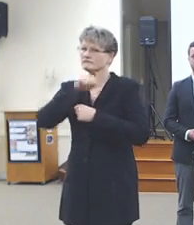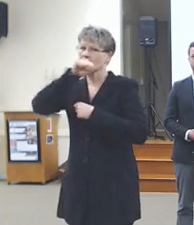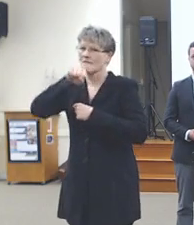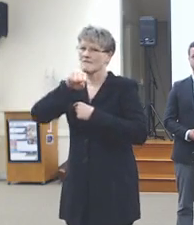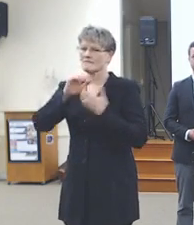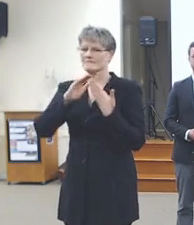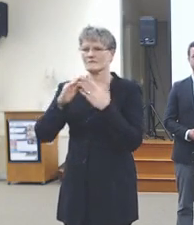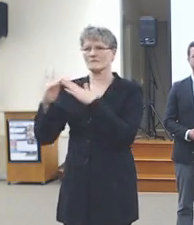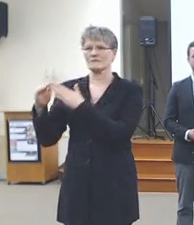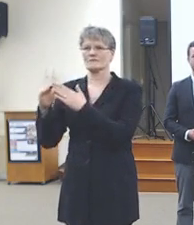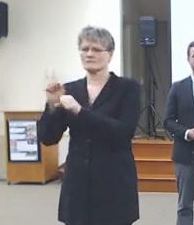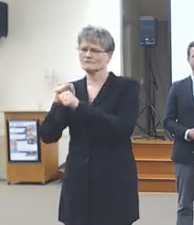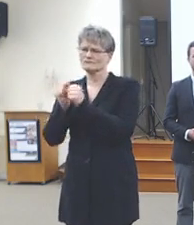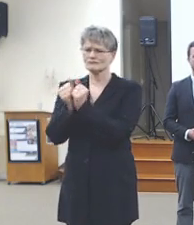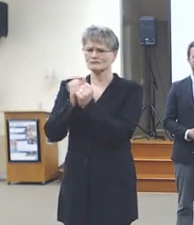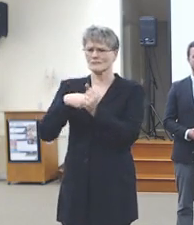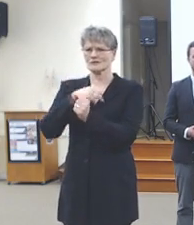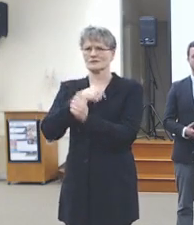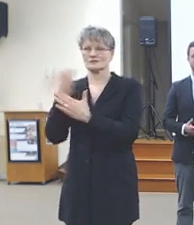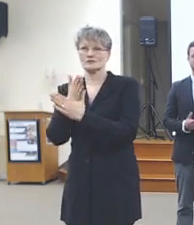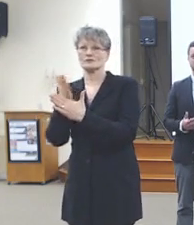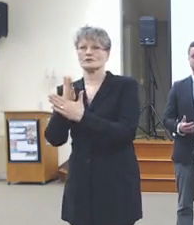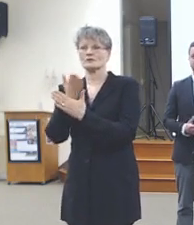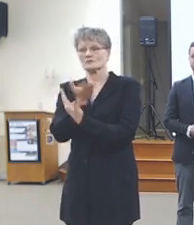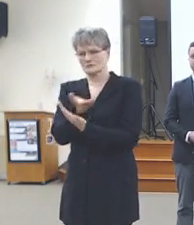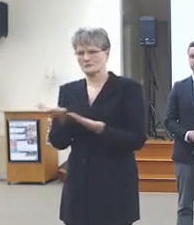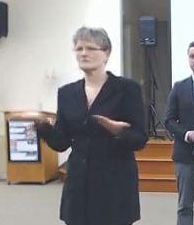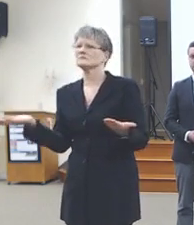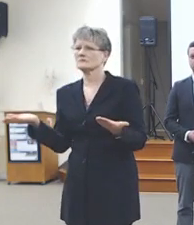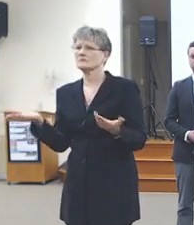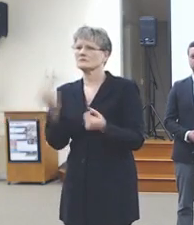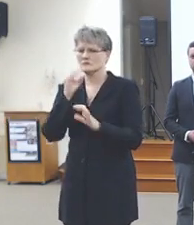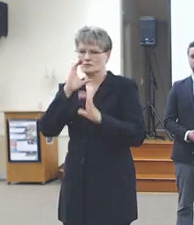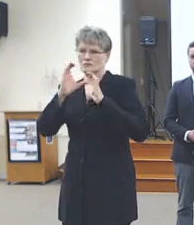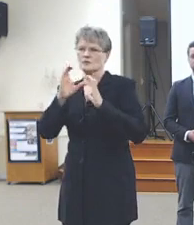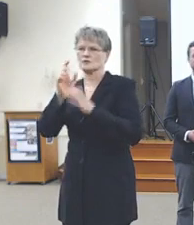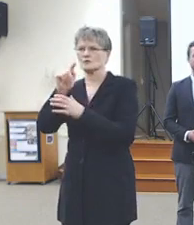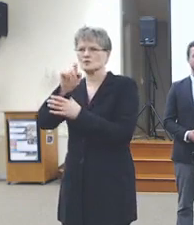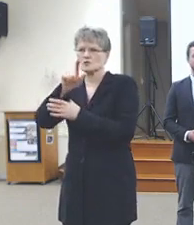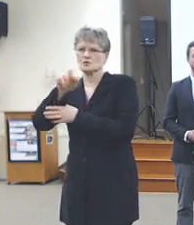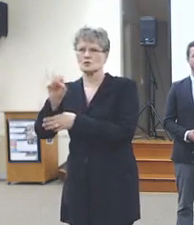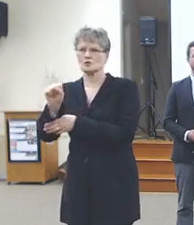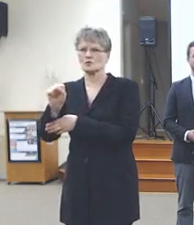supplies and other communication type tools. Of course, we will never say no to